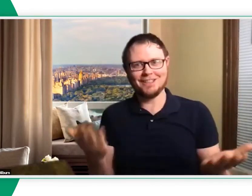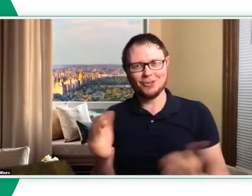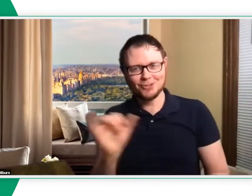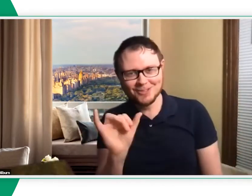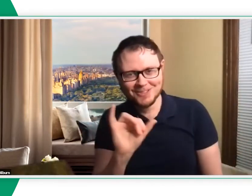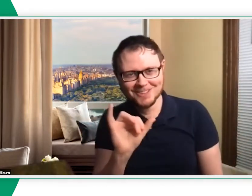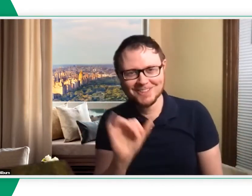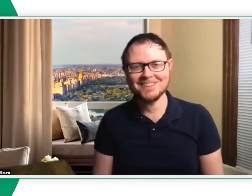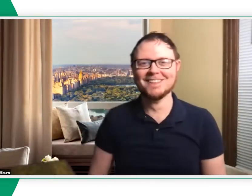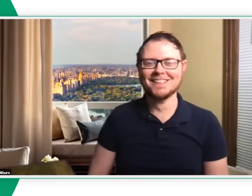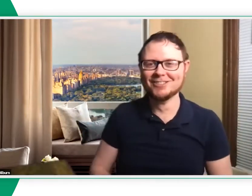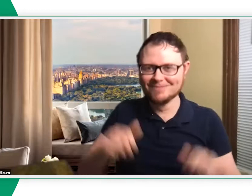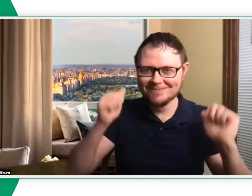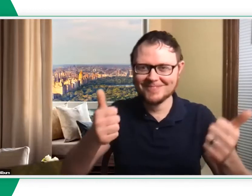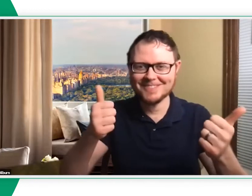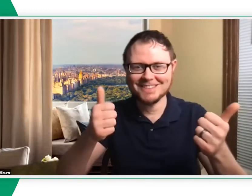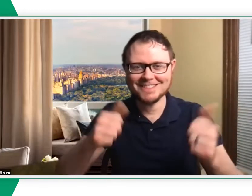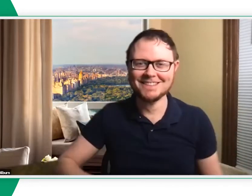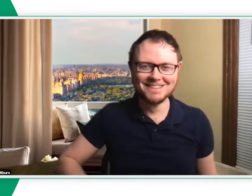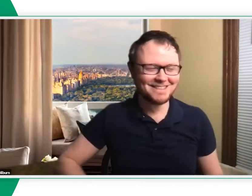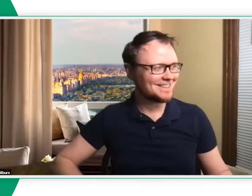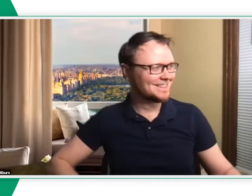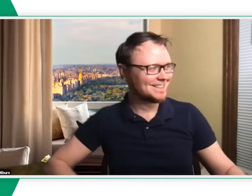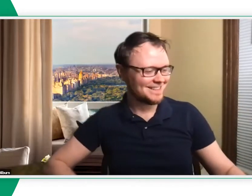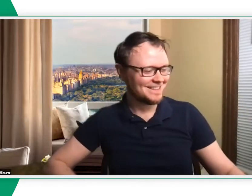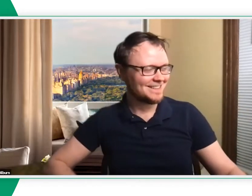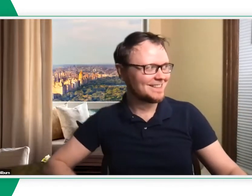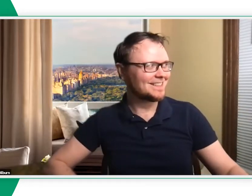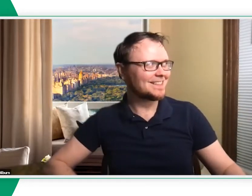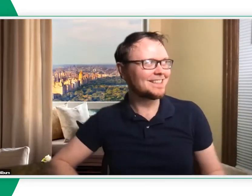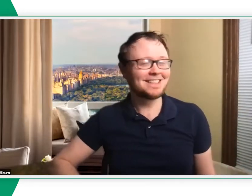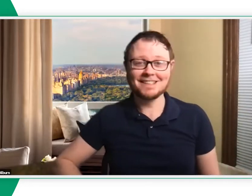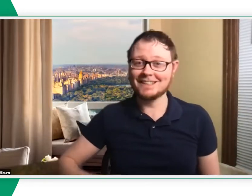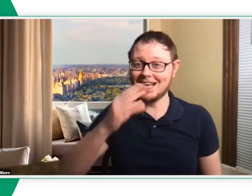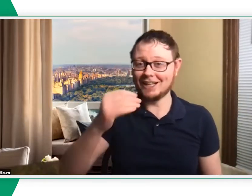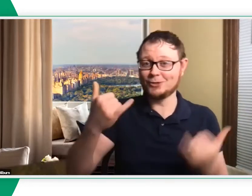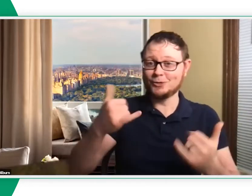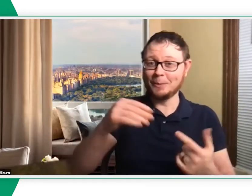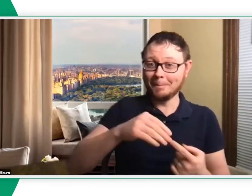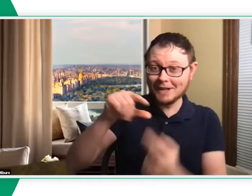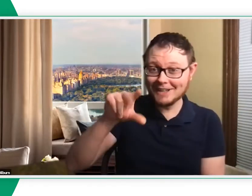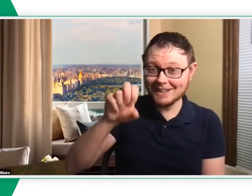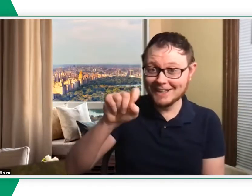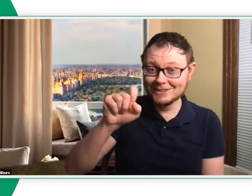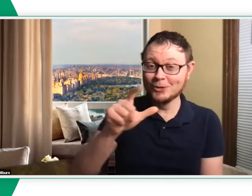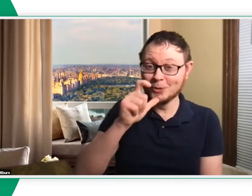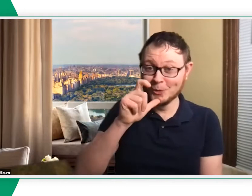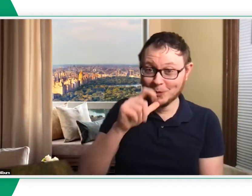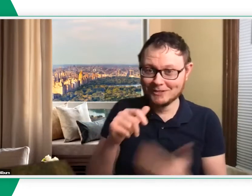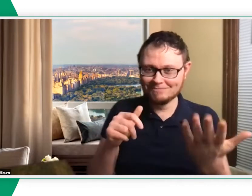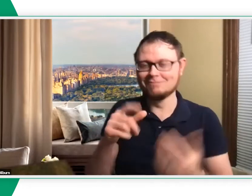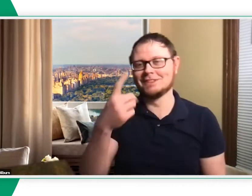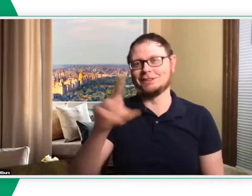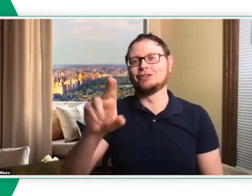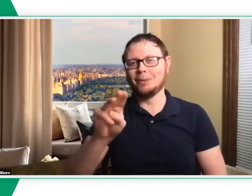You can see Central Park. But that's not where I'm at.